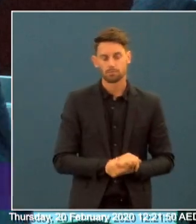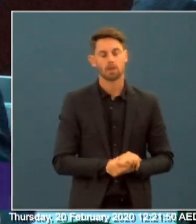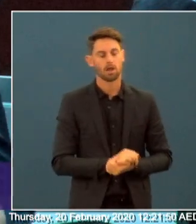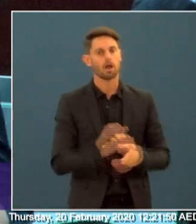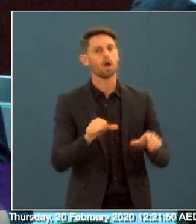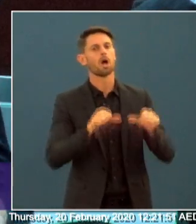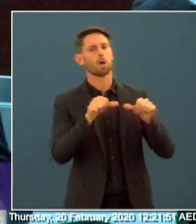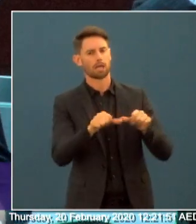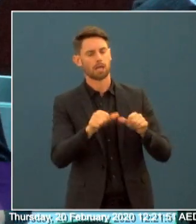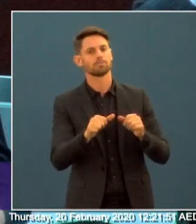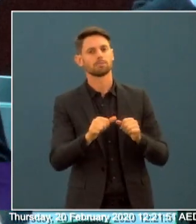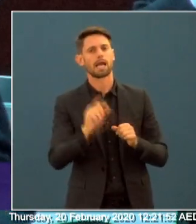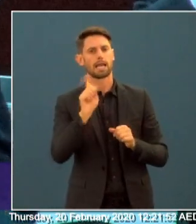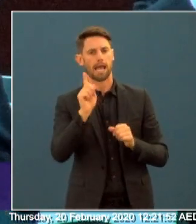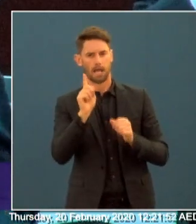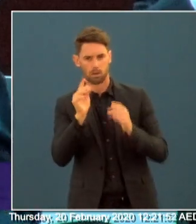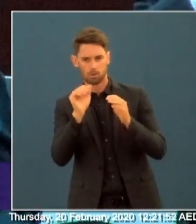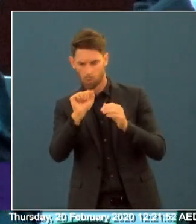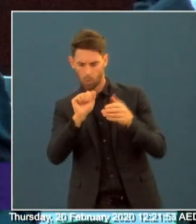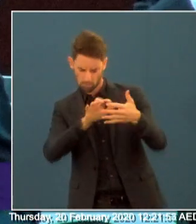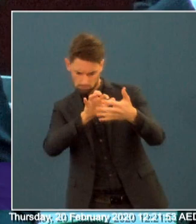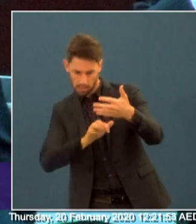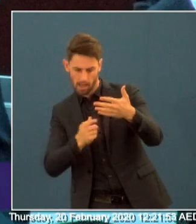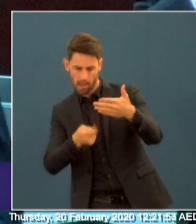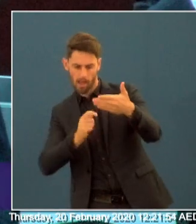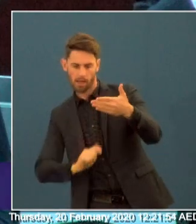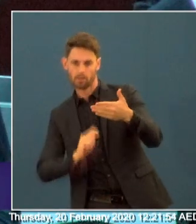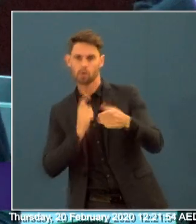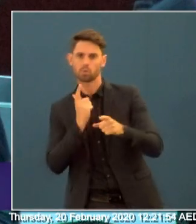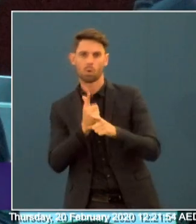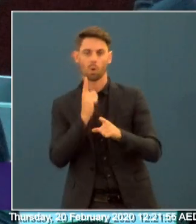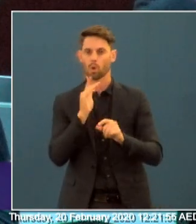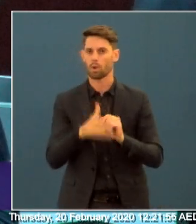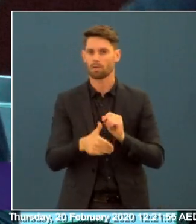And you cover a number of areas in this part of your statement starting at paragraph 130.